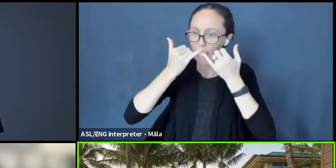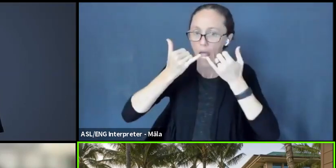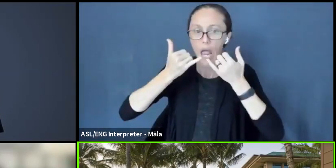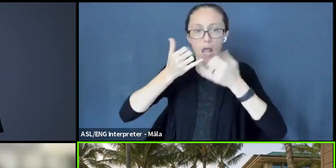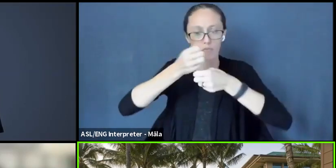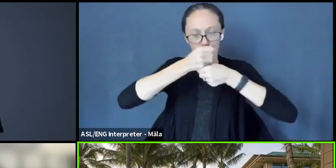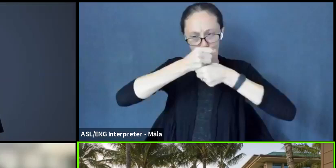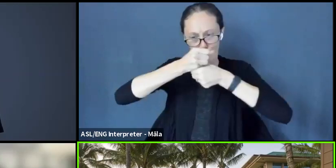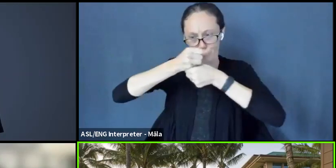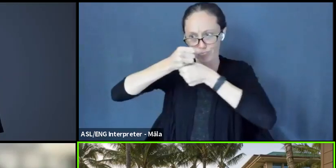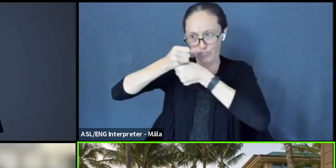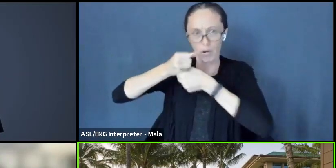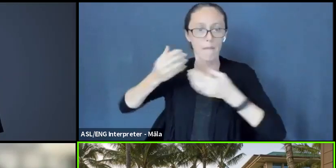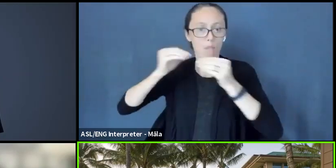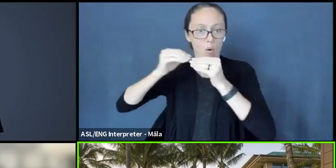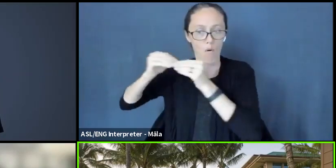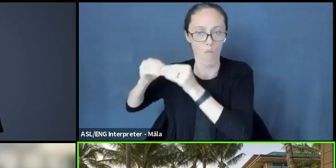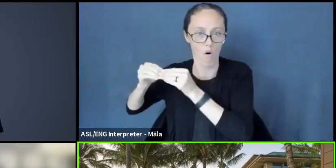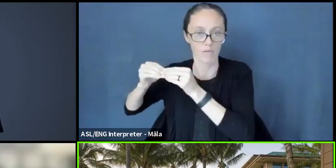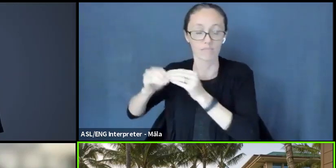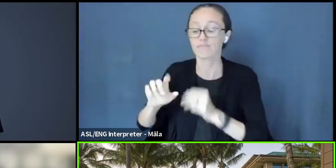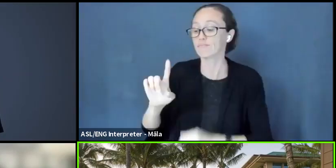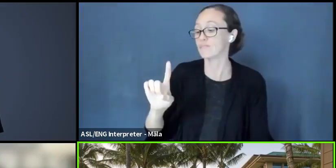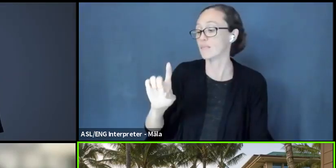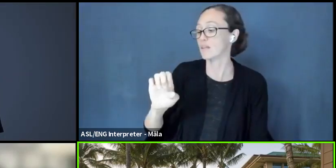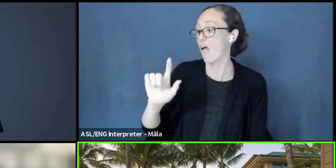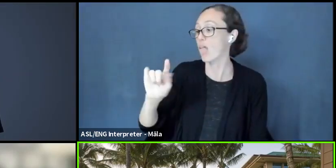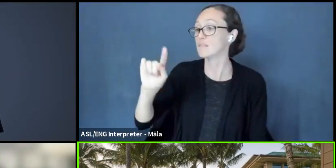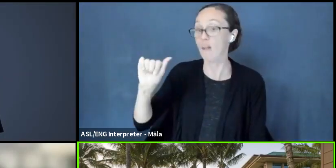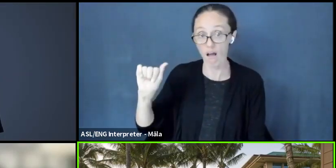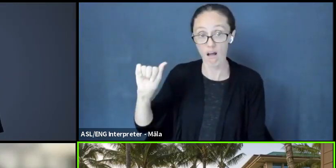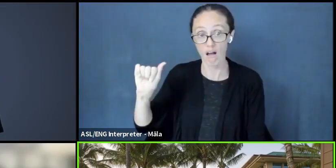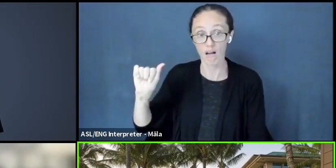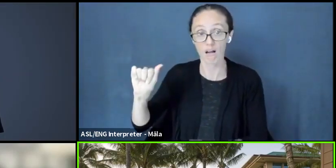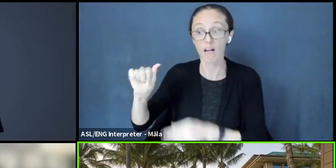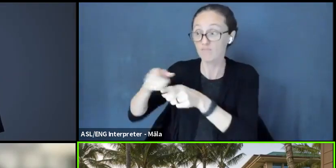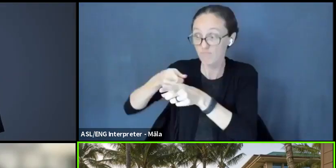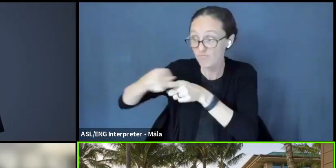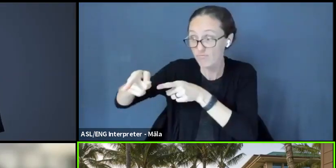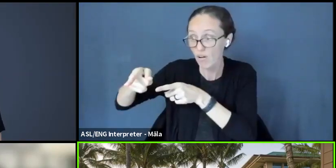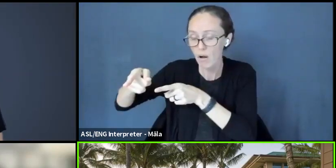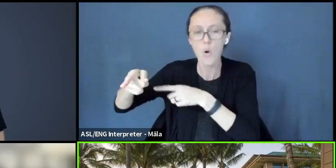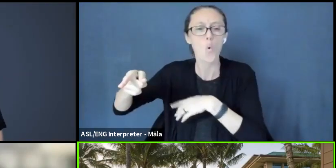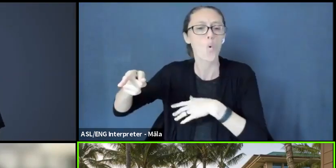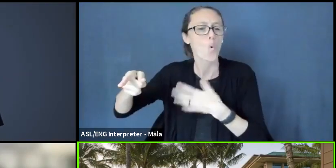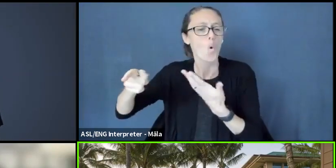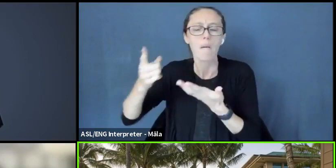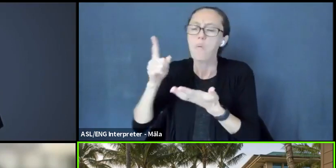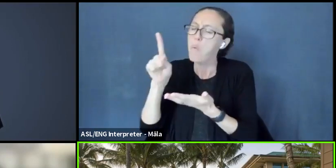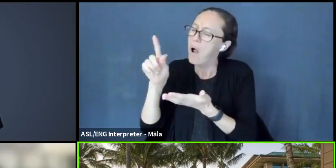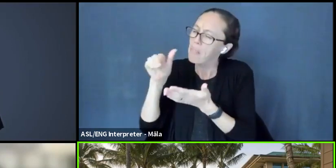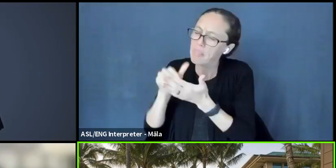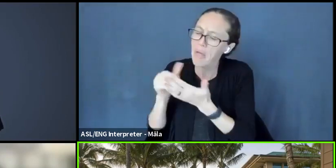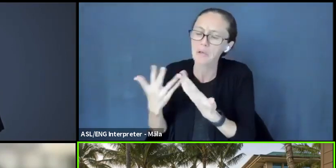So the delta variant is about 1,000 times more particles in the nose compared to the